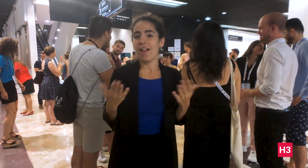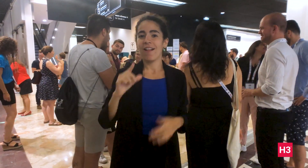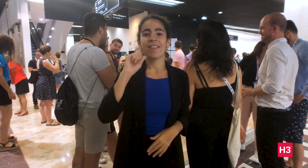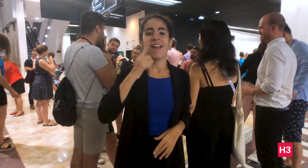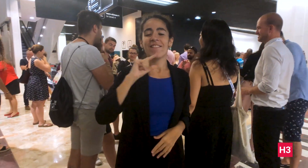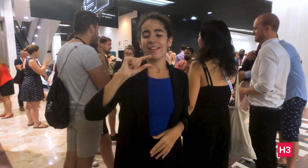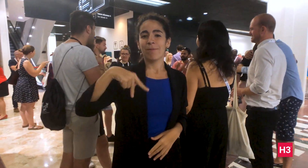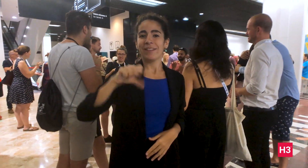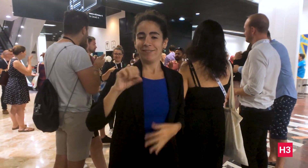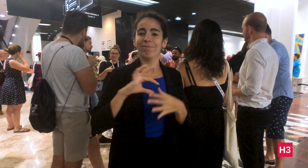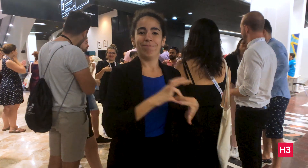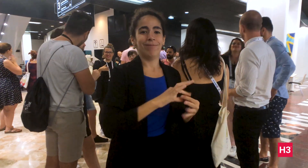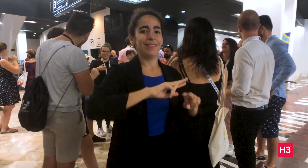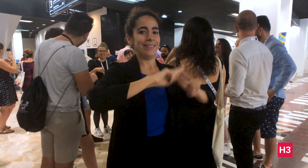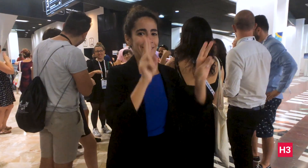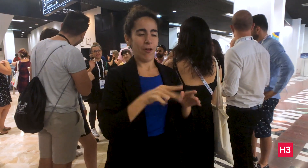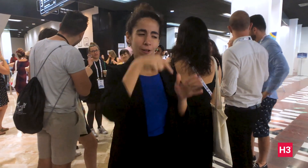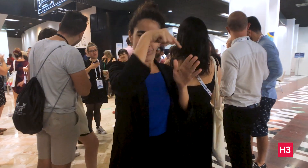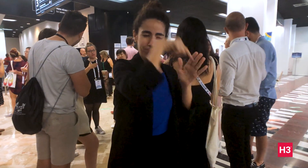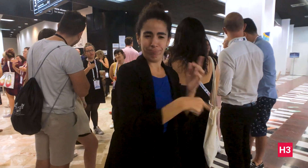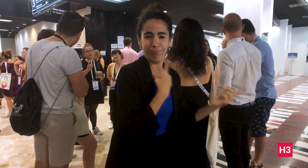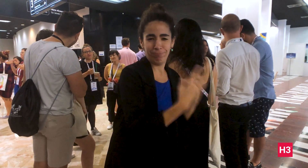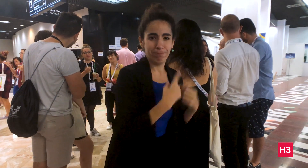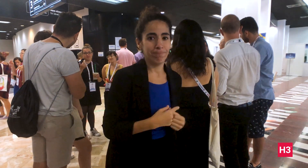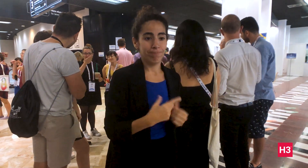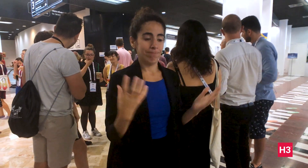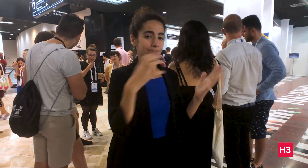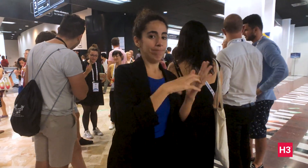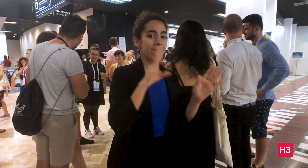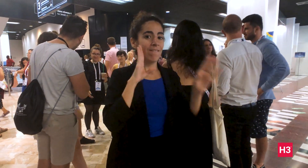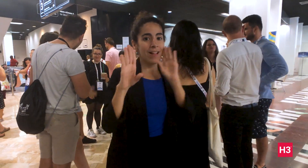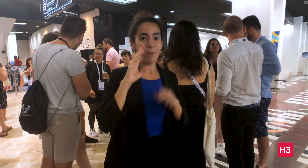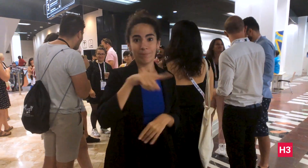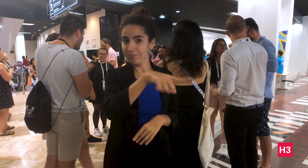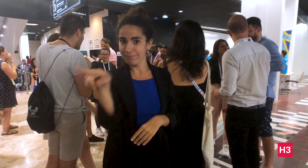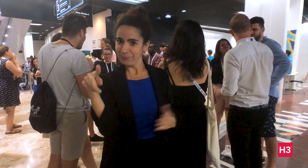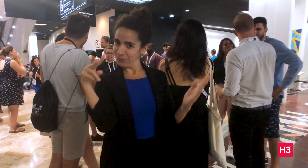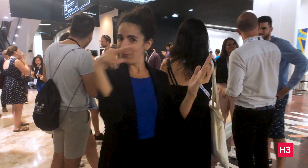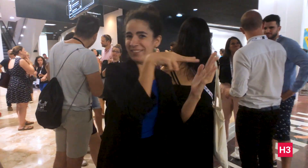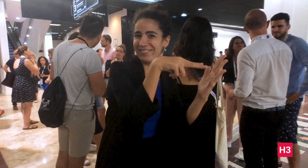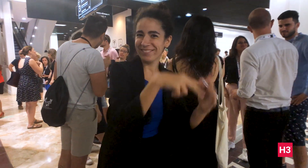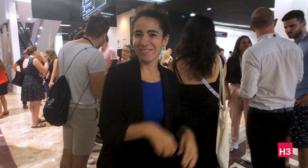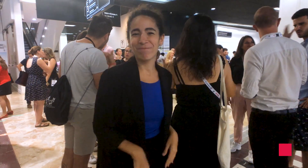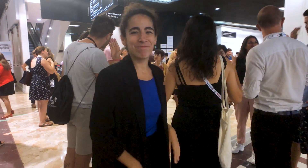Check out today's DeafGPS on Facebook about International Sign.